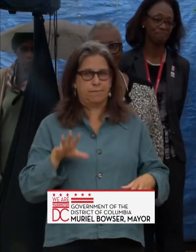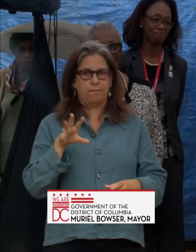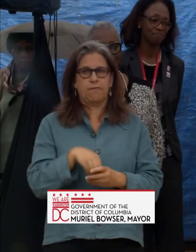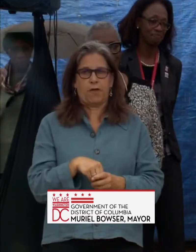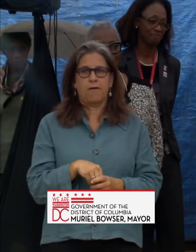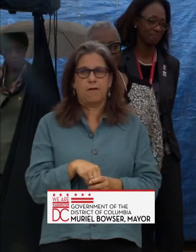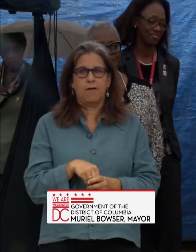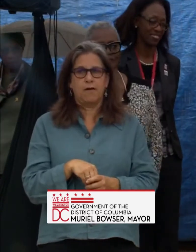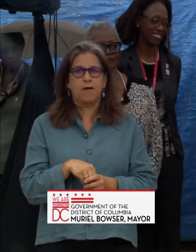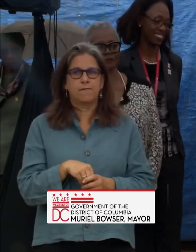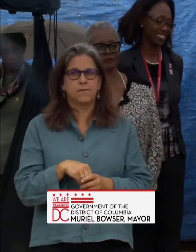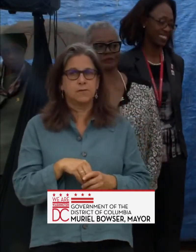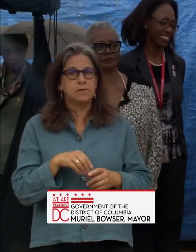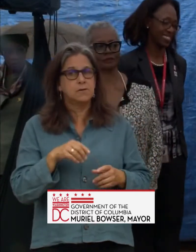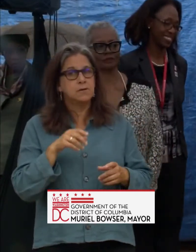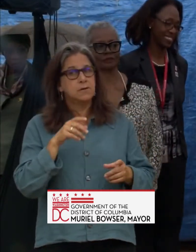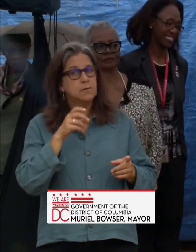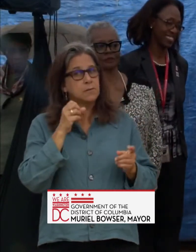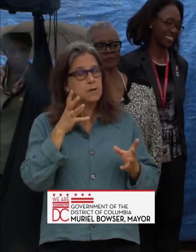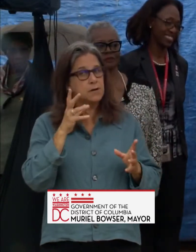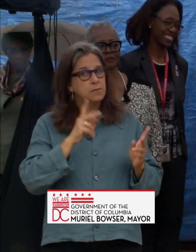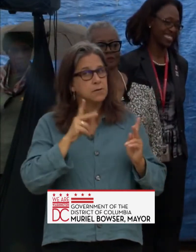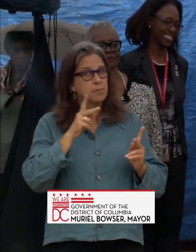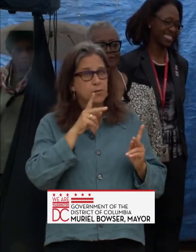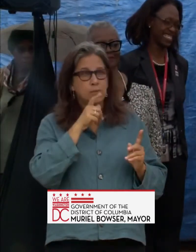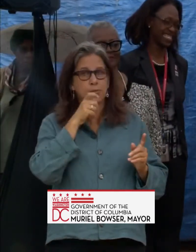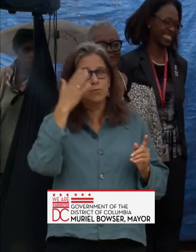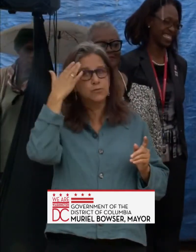CATO, SHE CAN'T GO ANYWHERE IN WARD 4 WITHOUT MEETING A